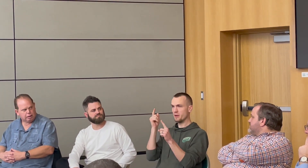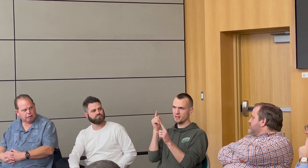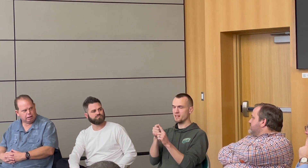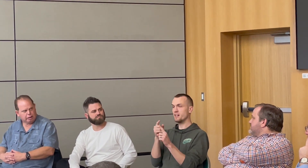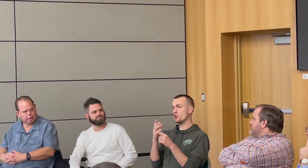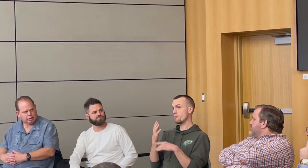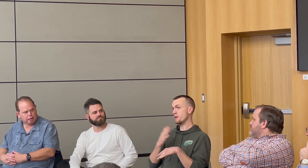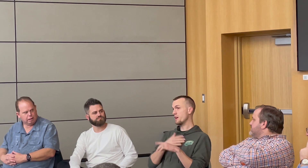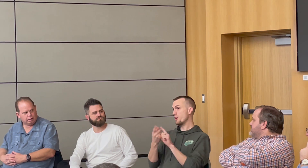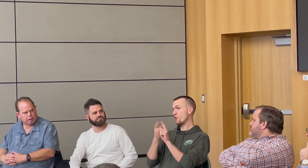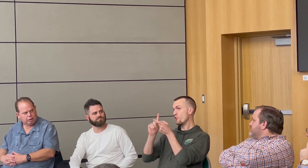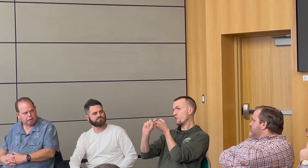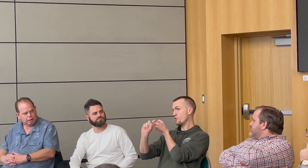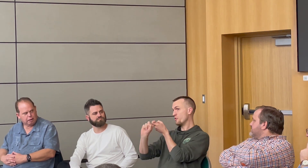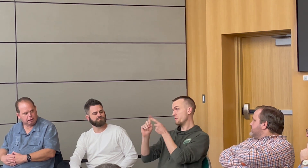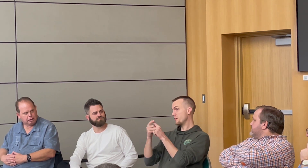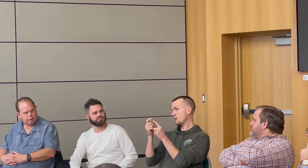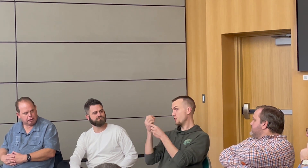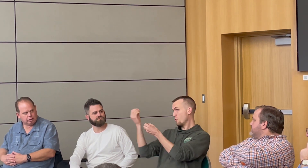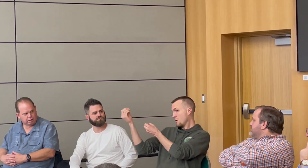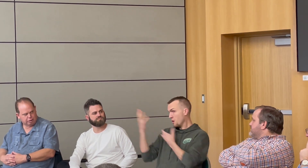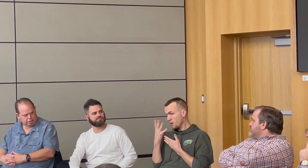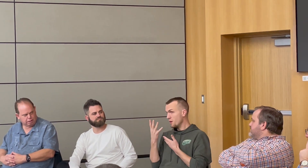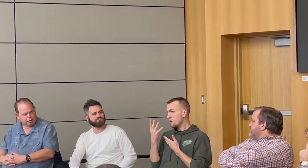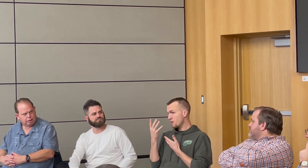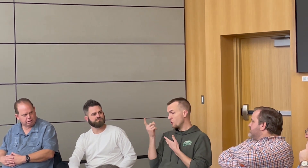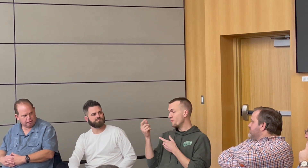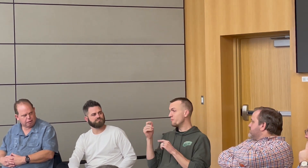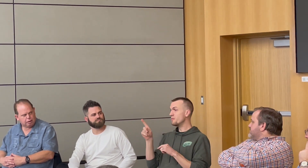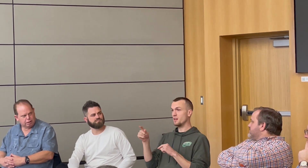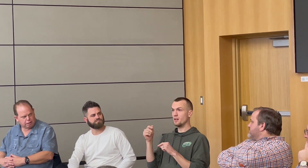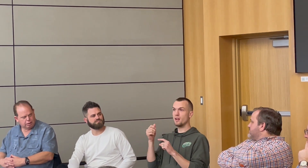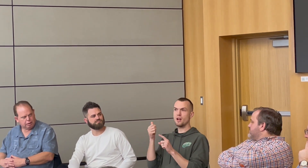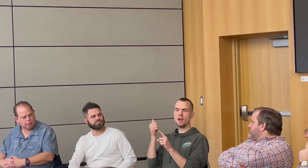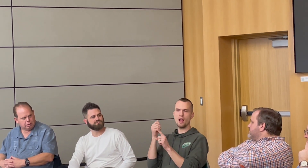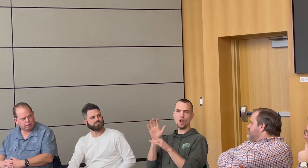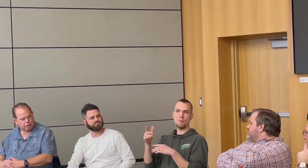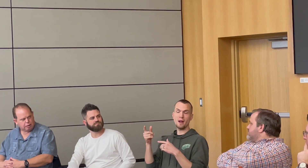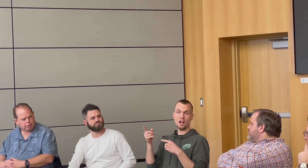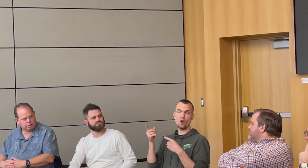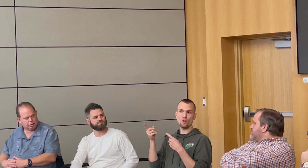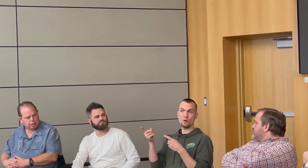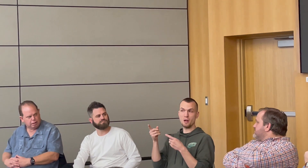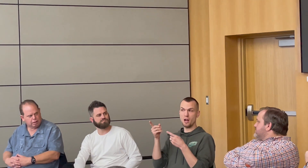we have this recurring theme of it not being a cure I I have a friend who has told me that